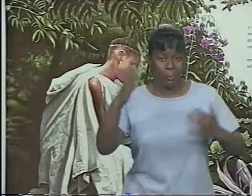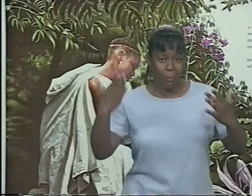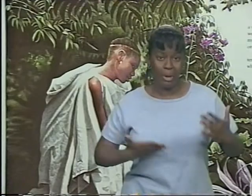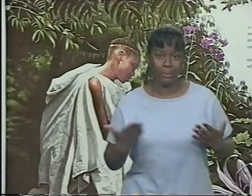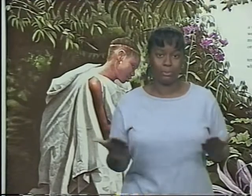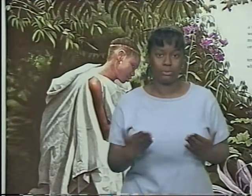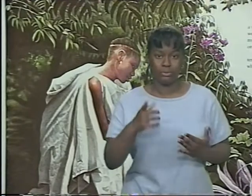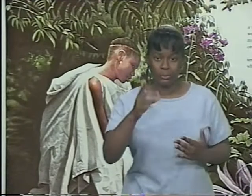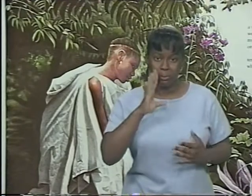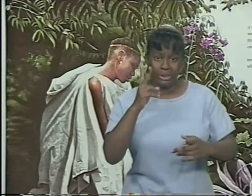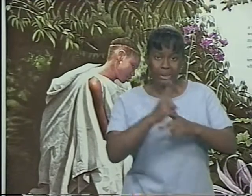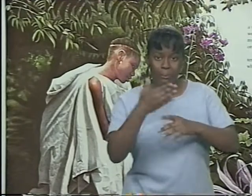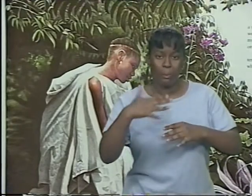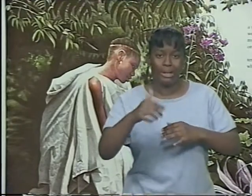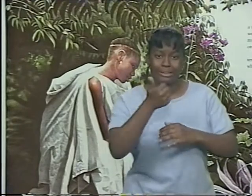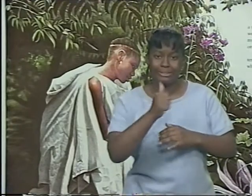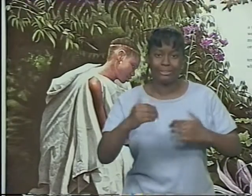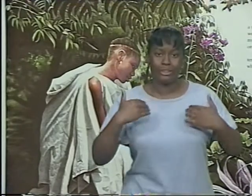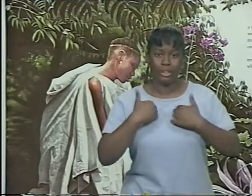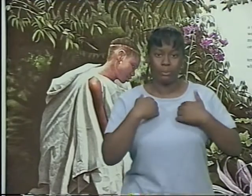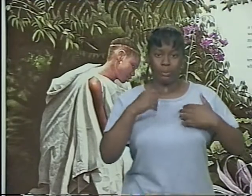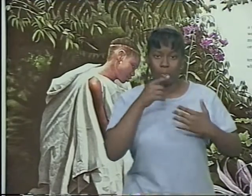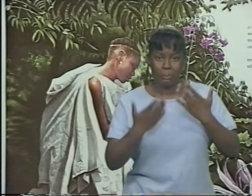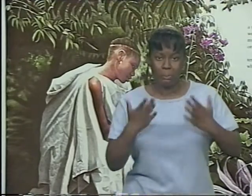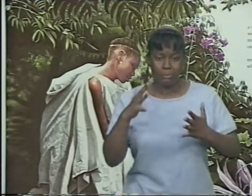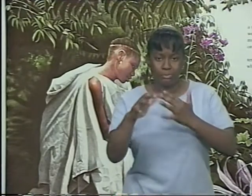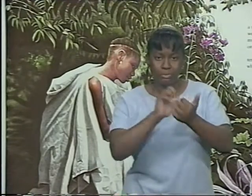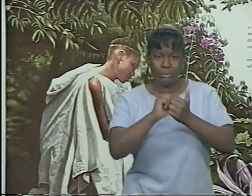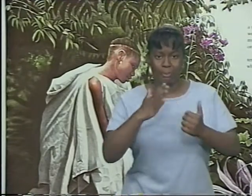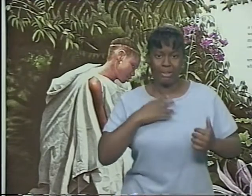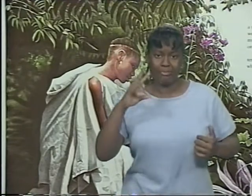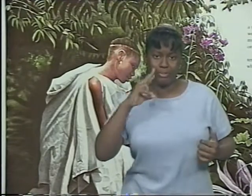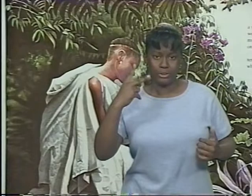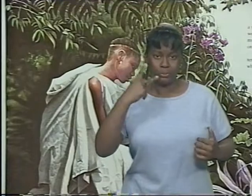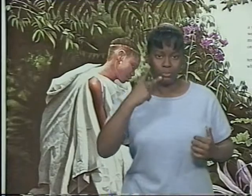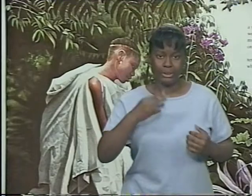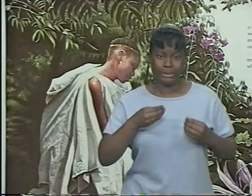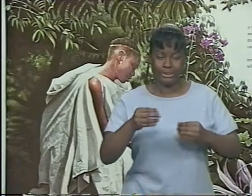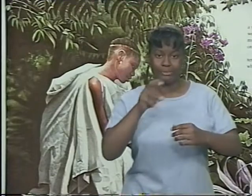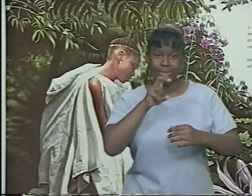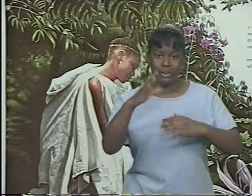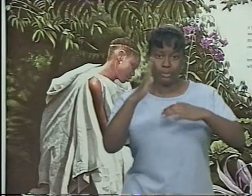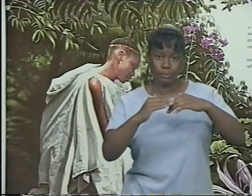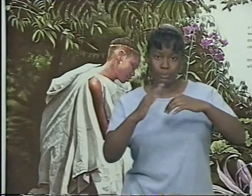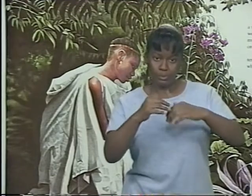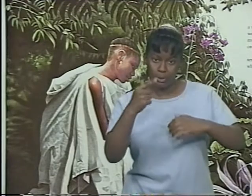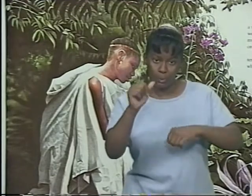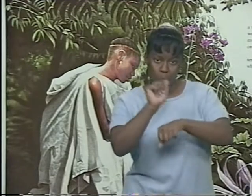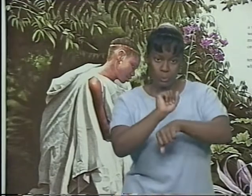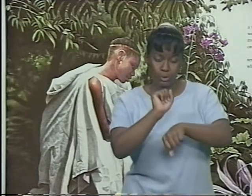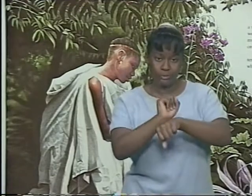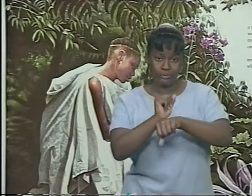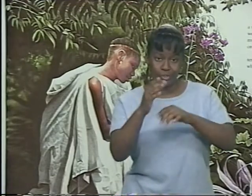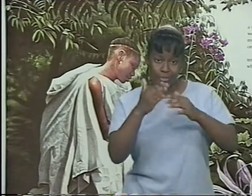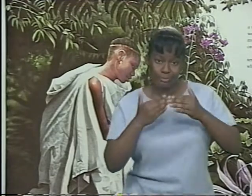"You are welcome here. You will keep away any creatures who might spoil my vegetables."